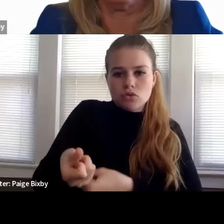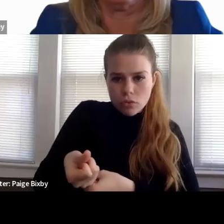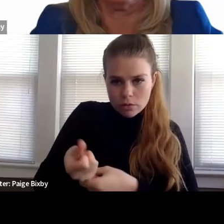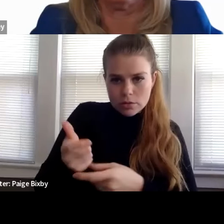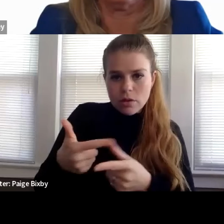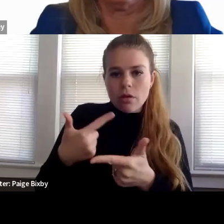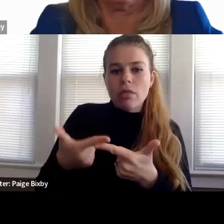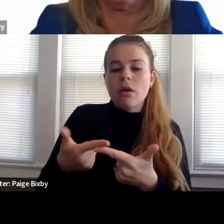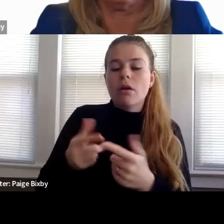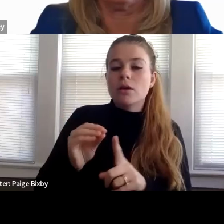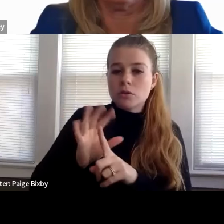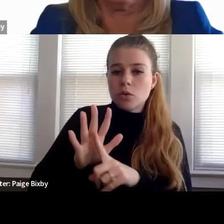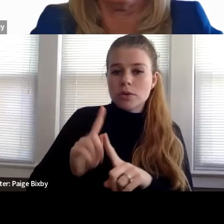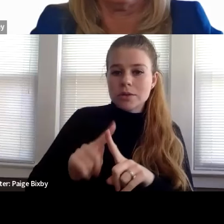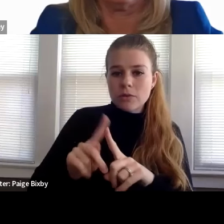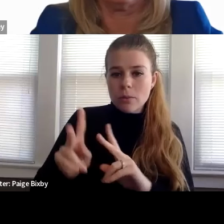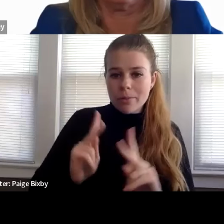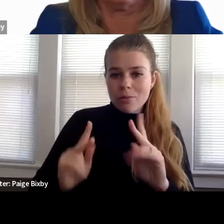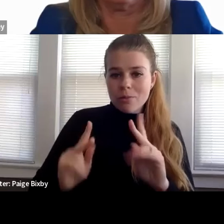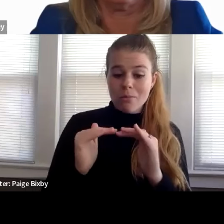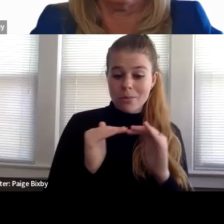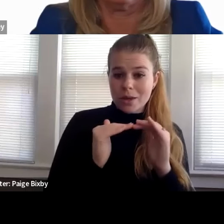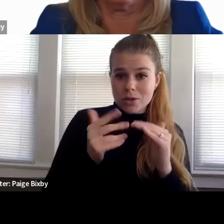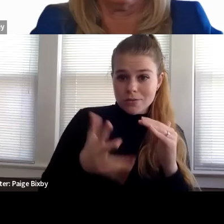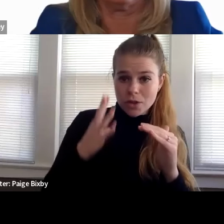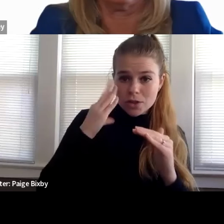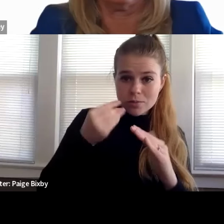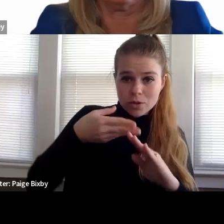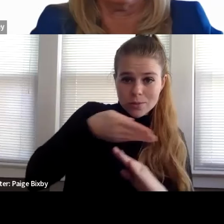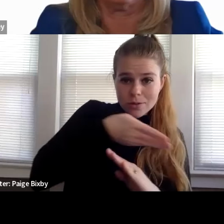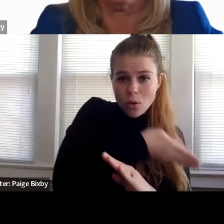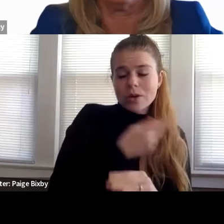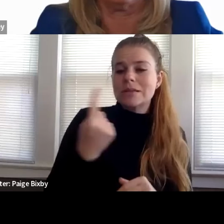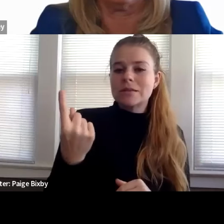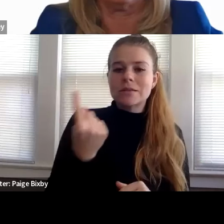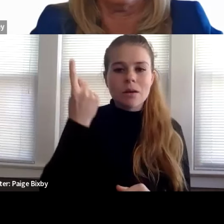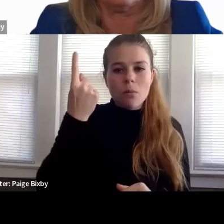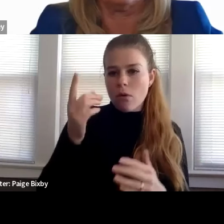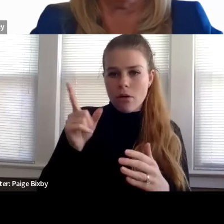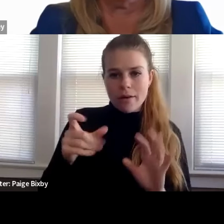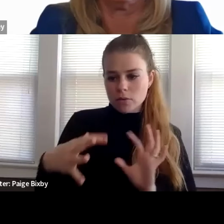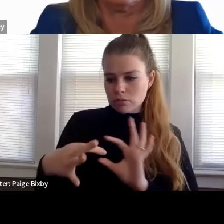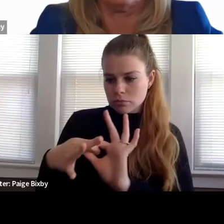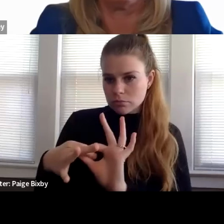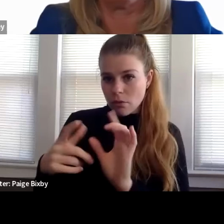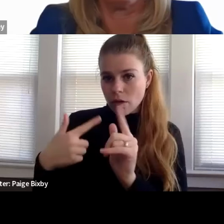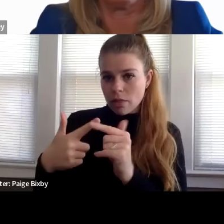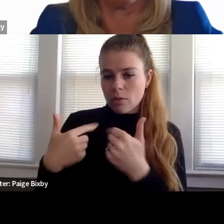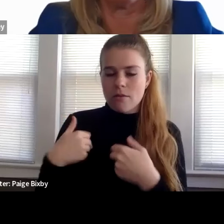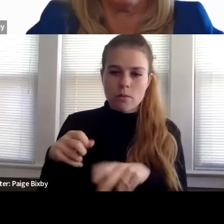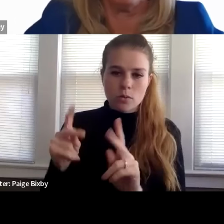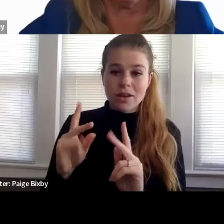the peers, I've been there before, whoever it is, somebody's gotta connect with them and then we have a chance. If no one makes a connection with 'em,